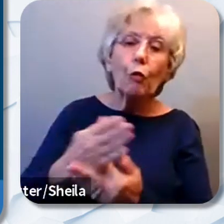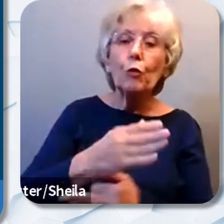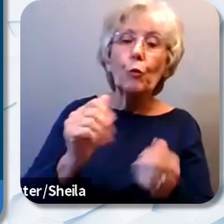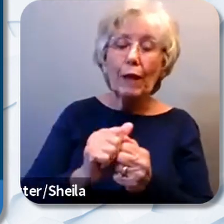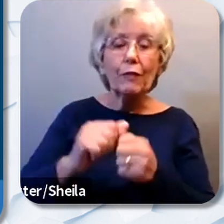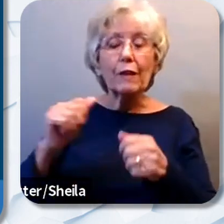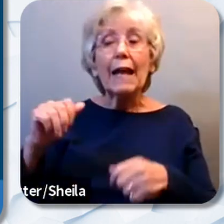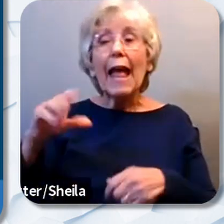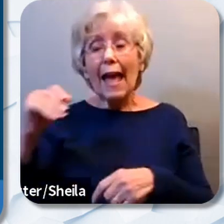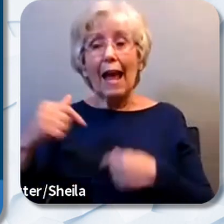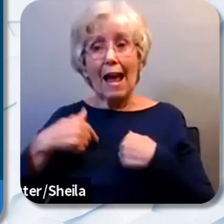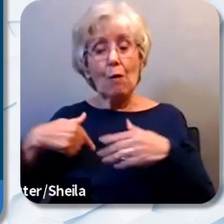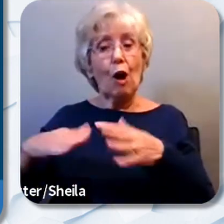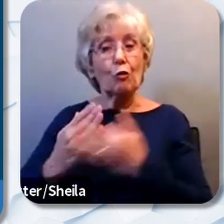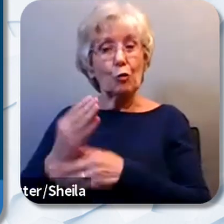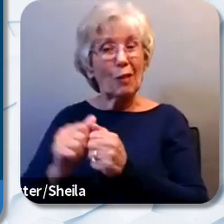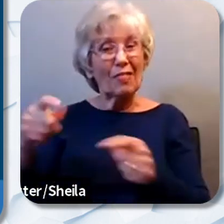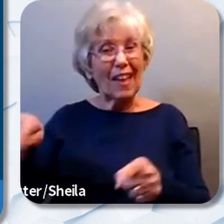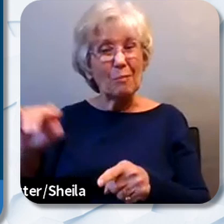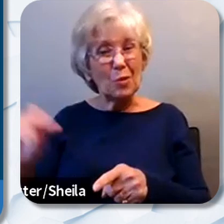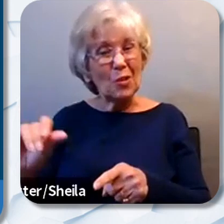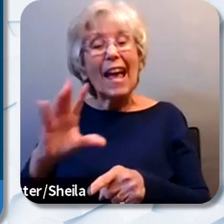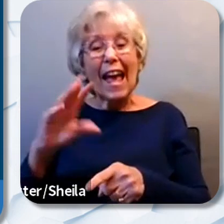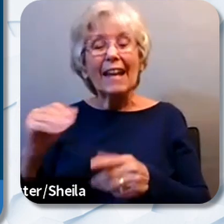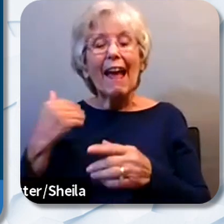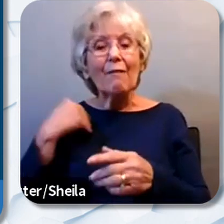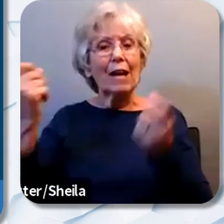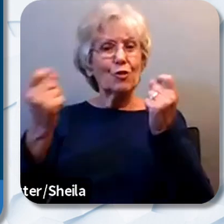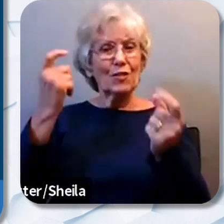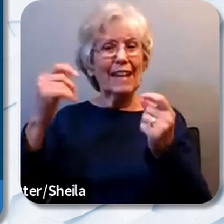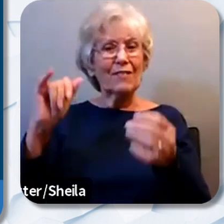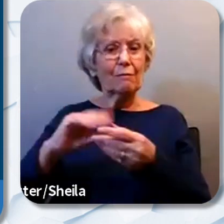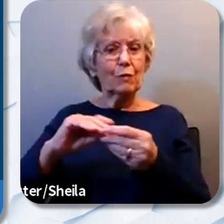through with them. And having the understanding and that narrative around what to expect when